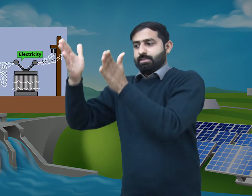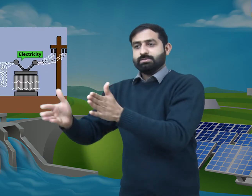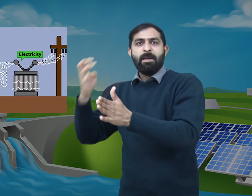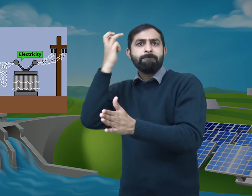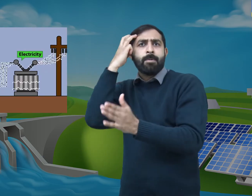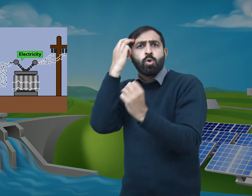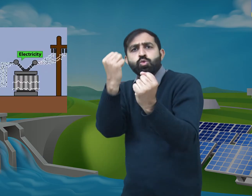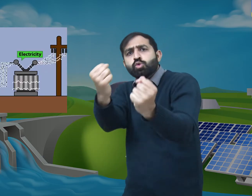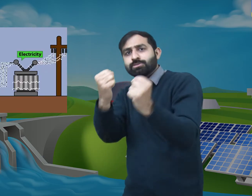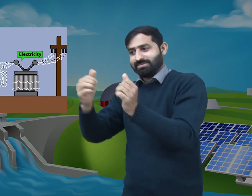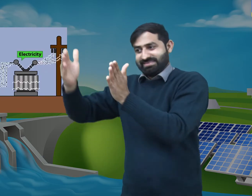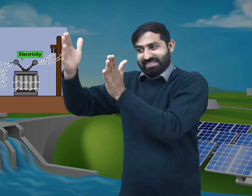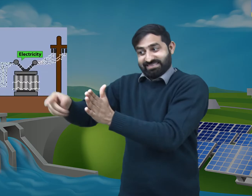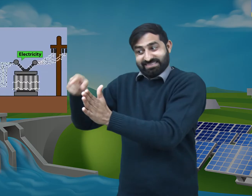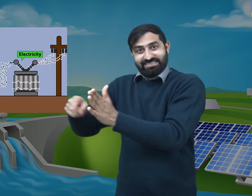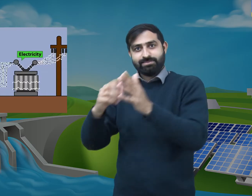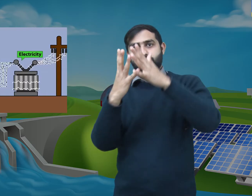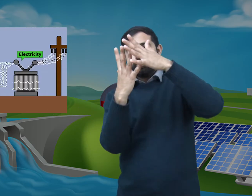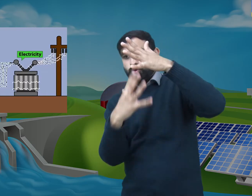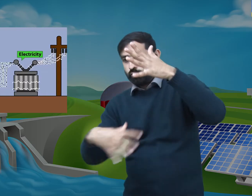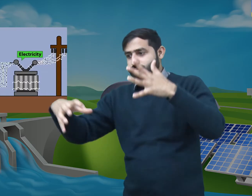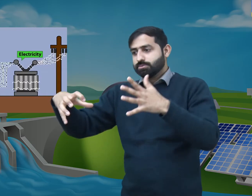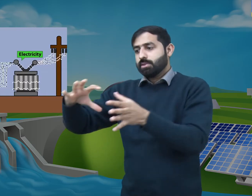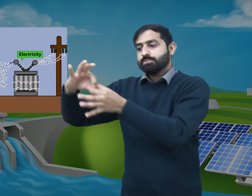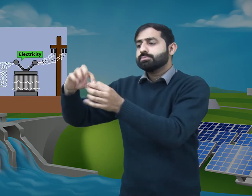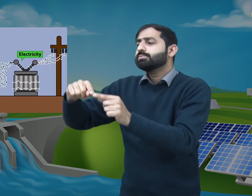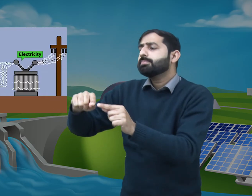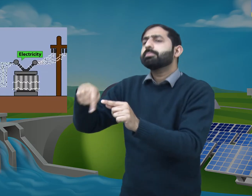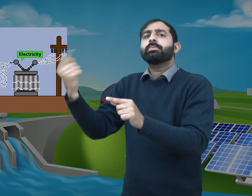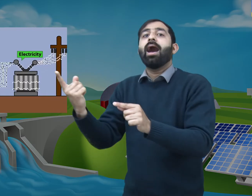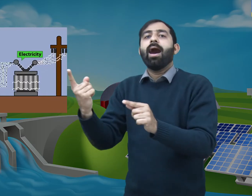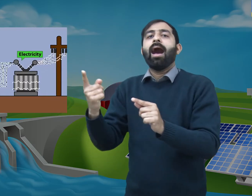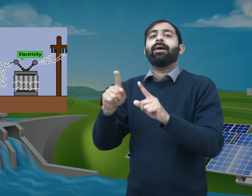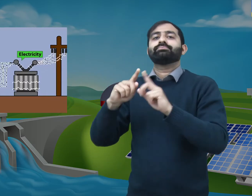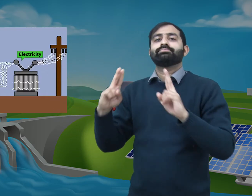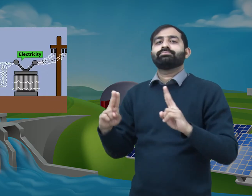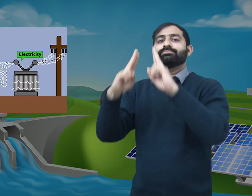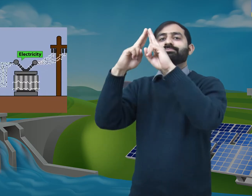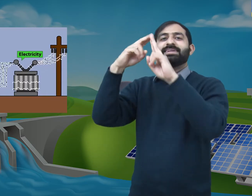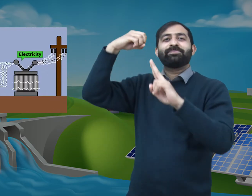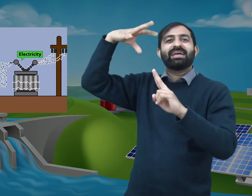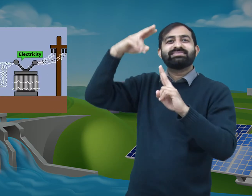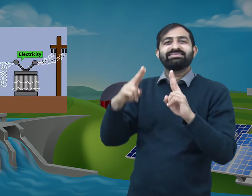as the shaft of the generator rotates it produces electricity then it travels to the transformers